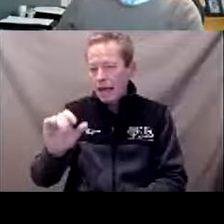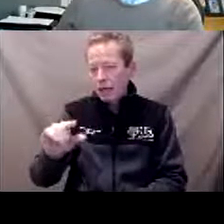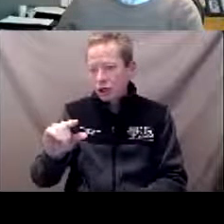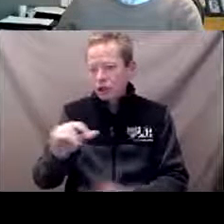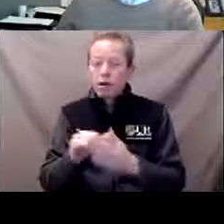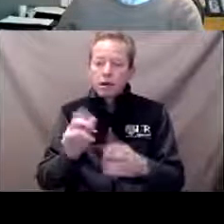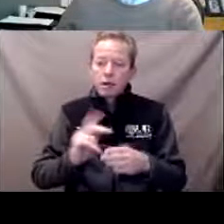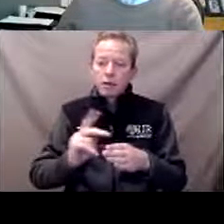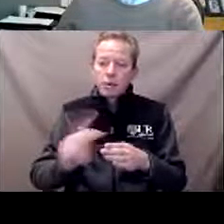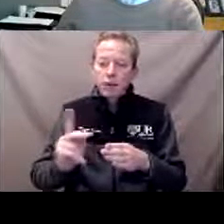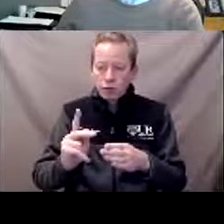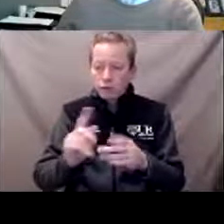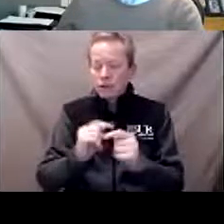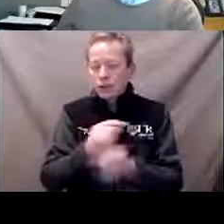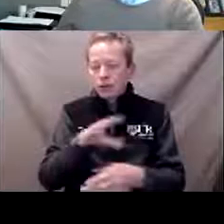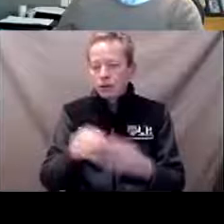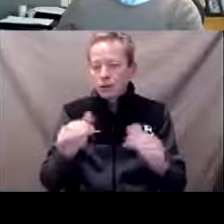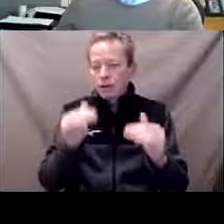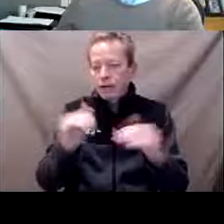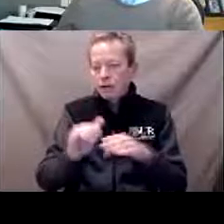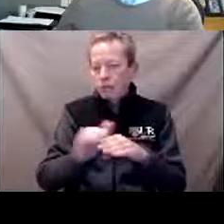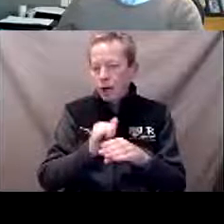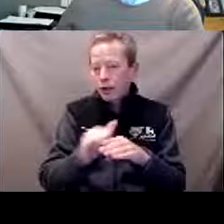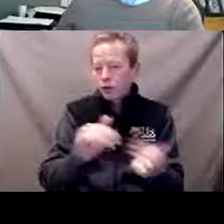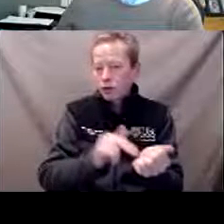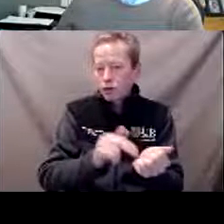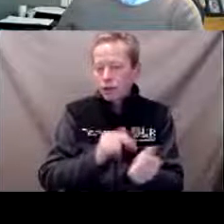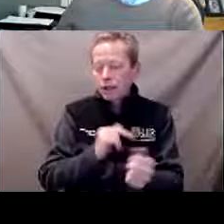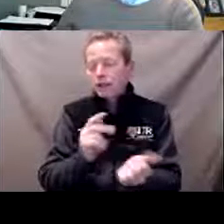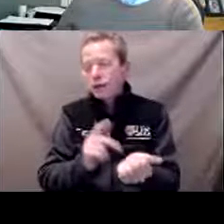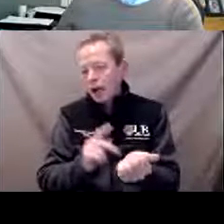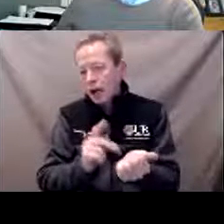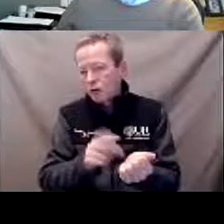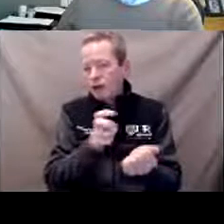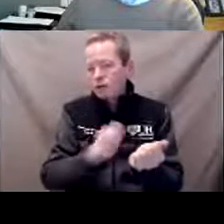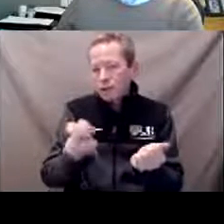advanced practice nursing, geriatric psychiatry, transition facilitation, behavior analysis.